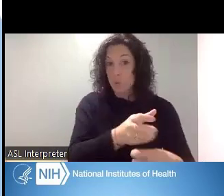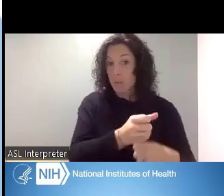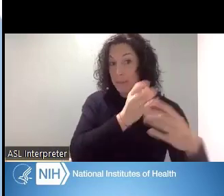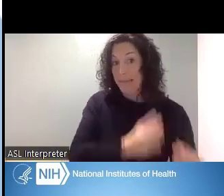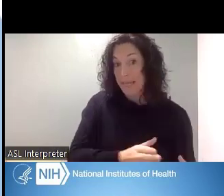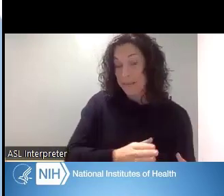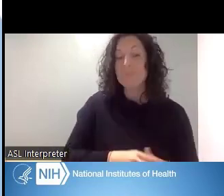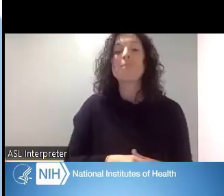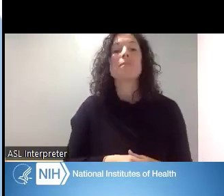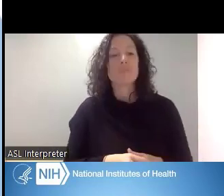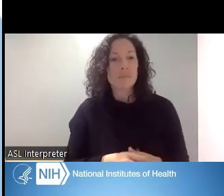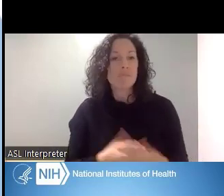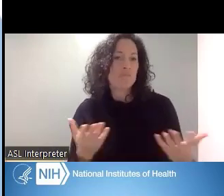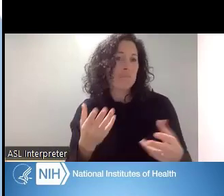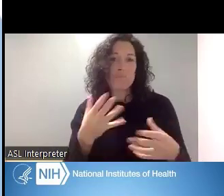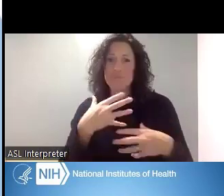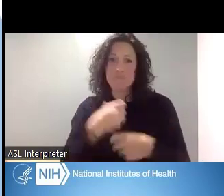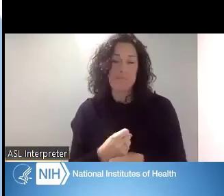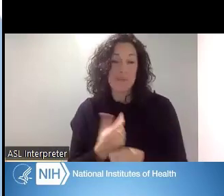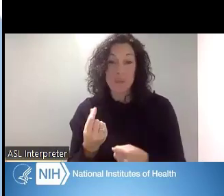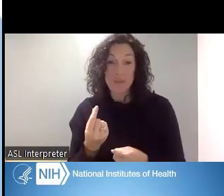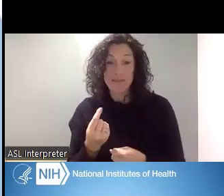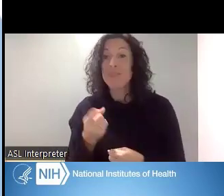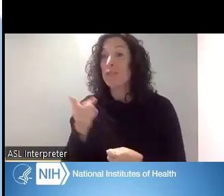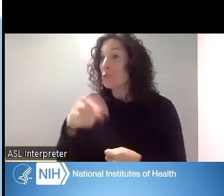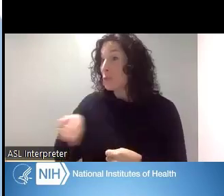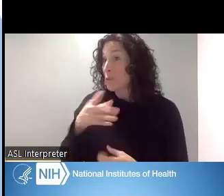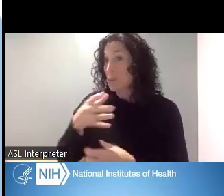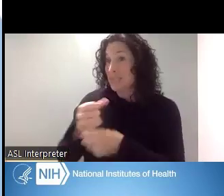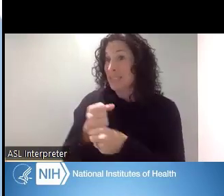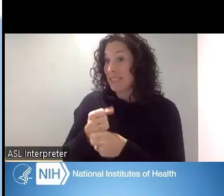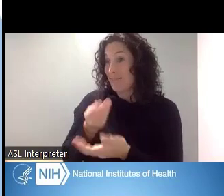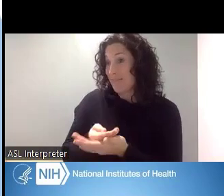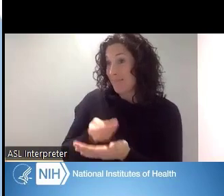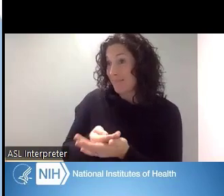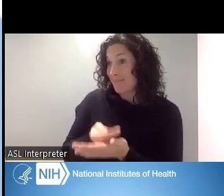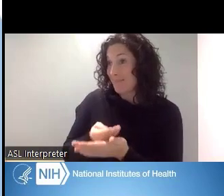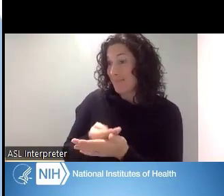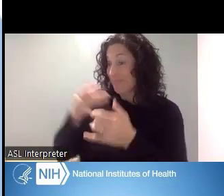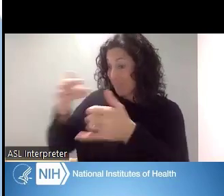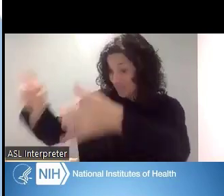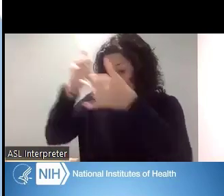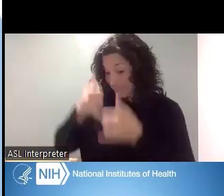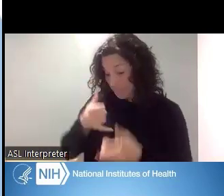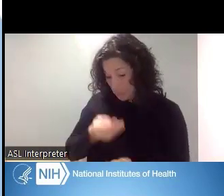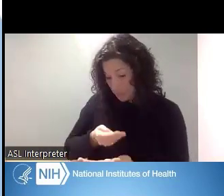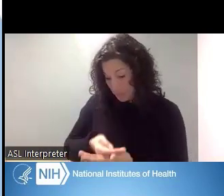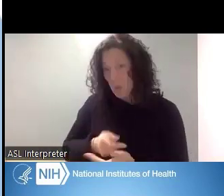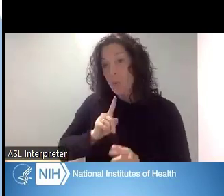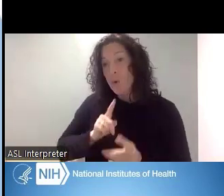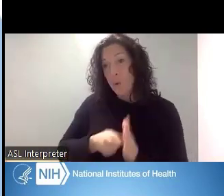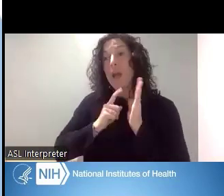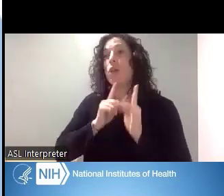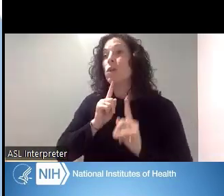and so in short you guys as recipients are awarded funds. Then you're required to report the expenditure activity